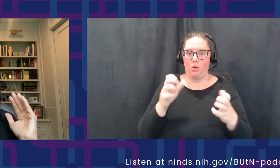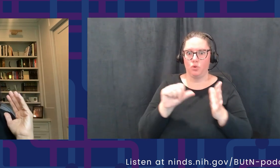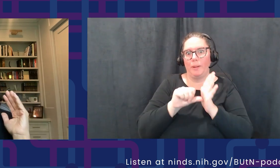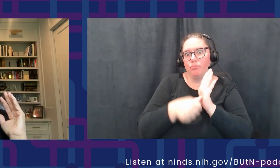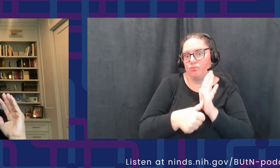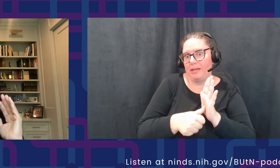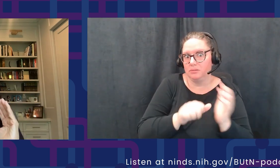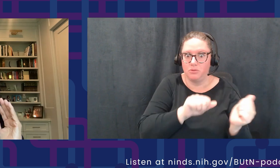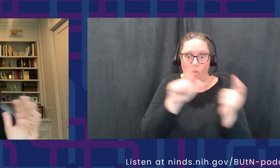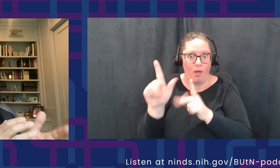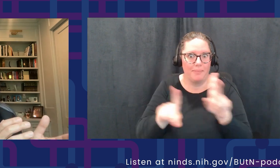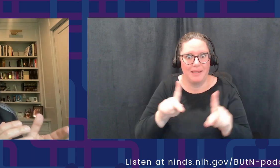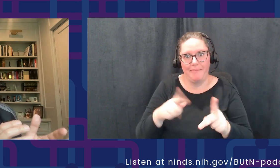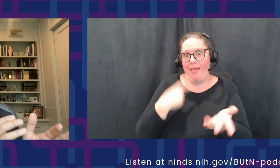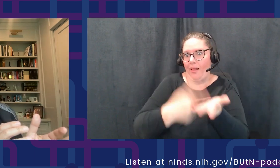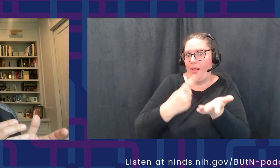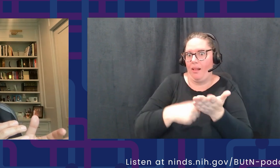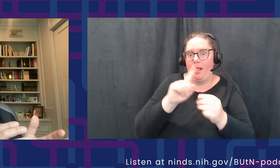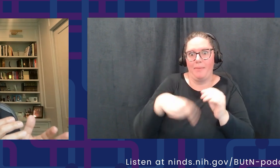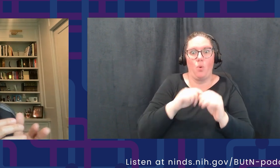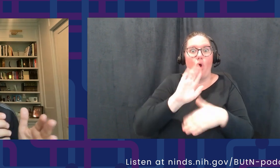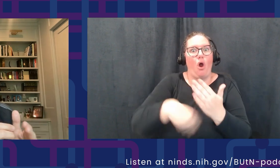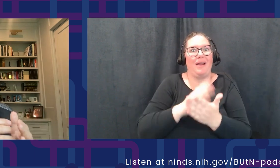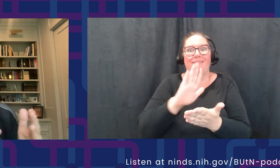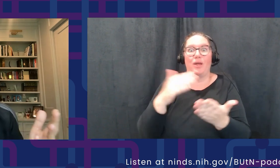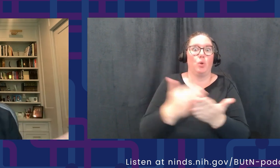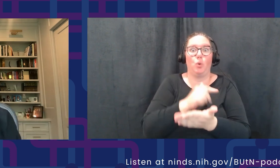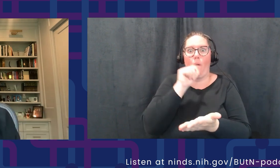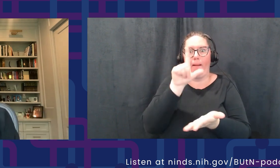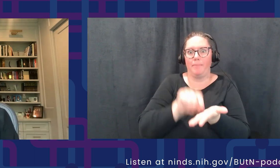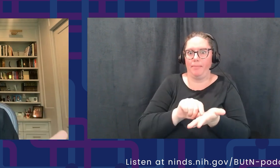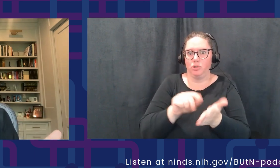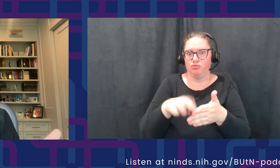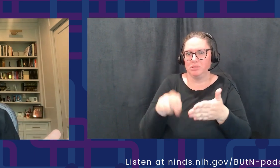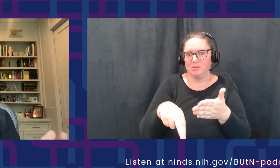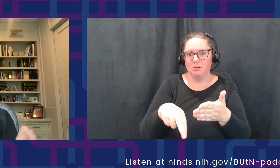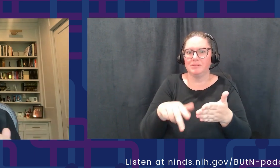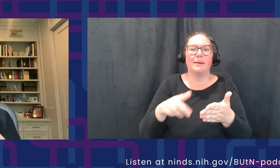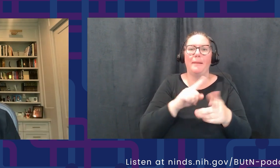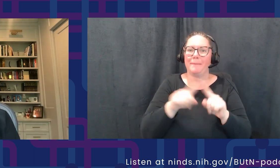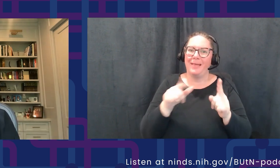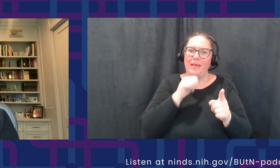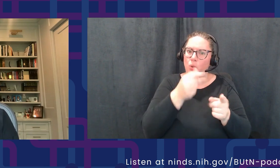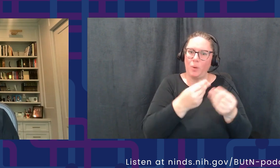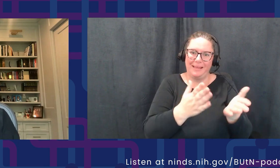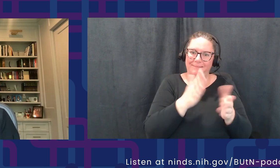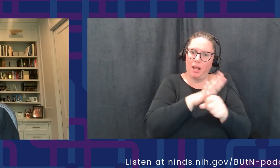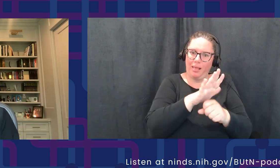and give a talk about all of their new unpublished results. They don't give enough background. Many people in the room will be lost.